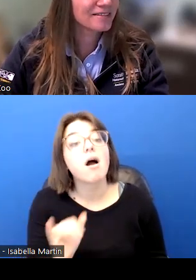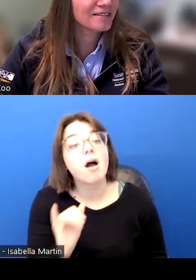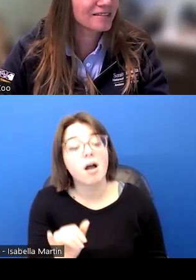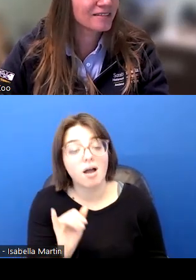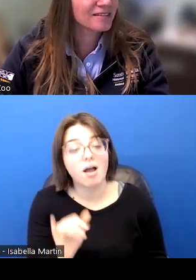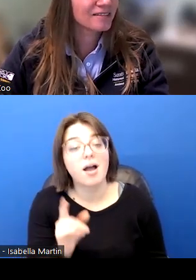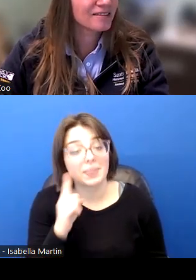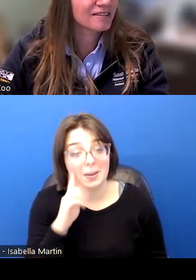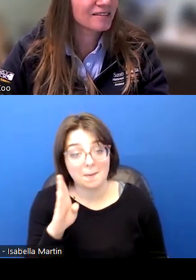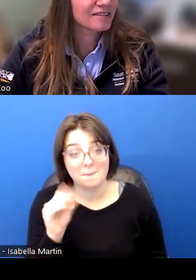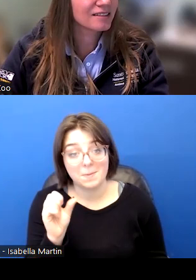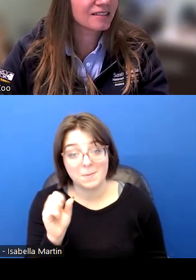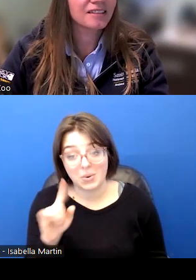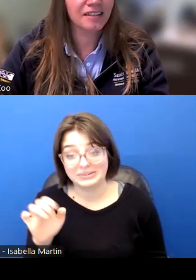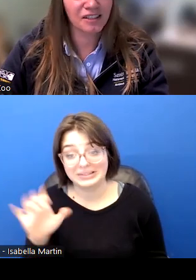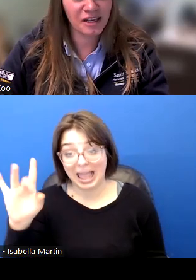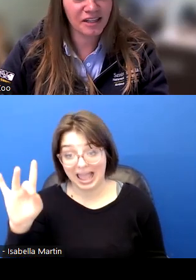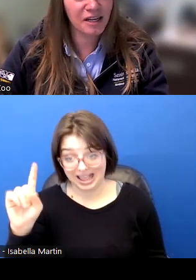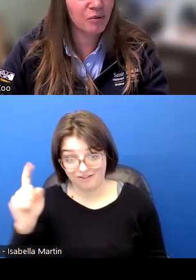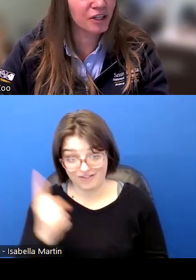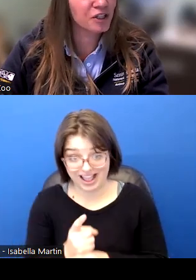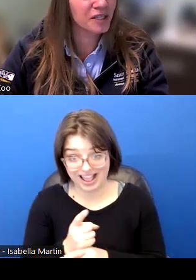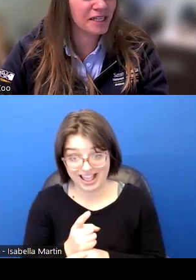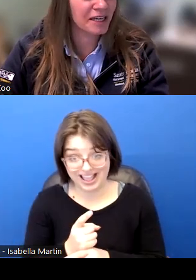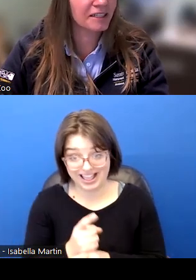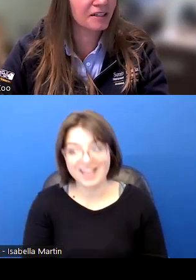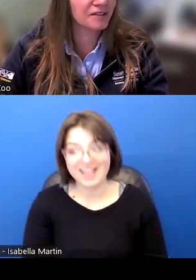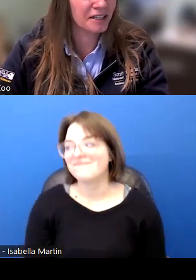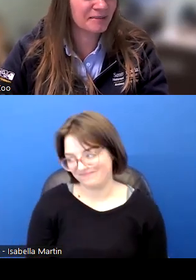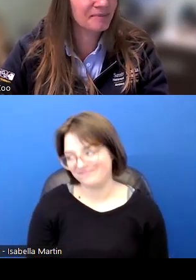as an eight. Is that what you would have scored her as? >>Erin: At that point she wasn't eight out of nine